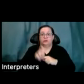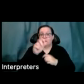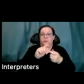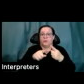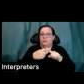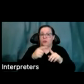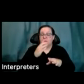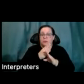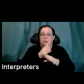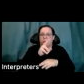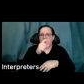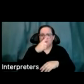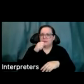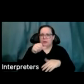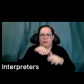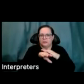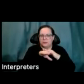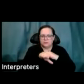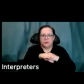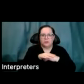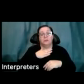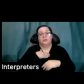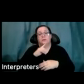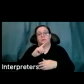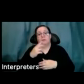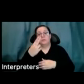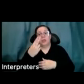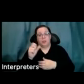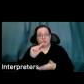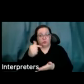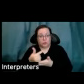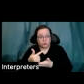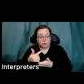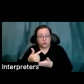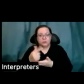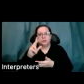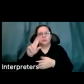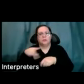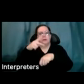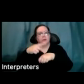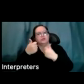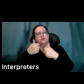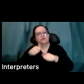because it was not accessible. At my graduation from high school, the principal attempted to prevent me from accepting an